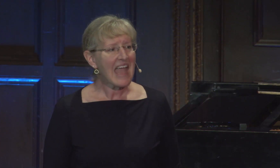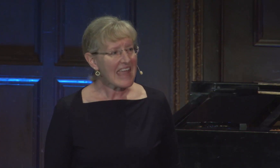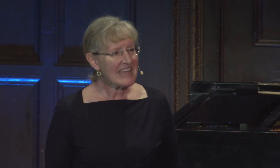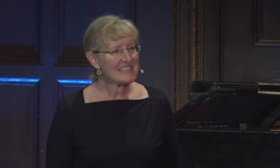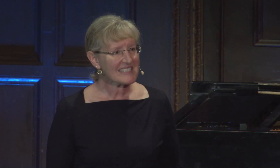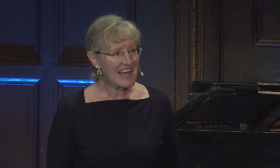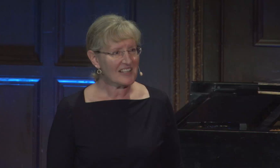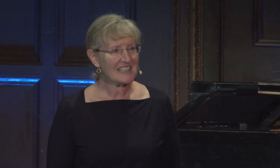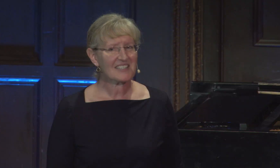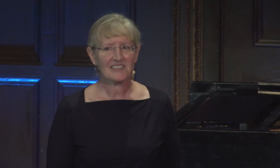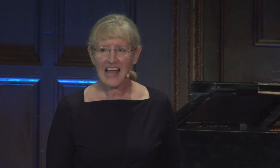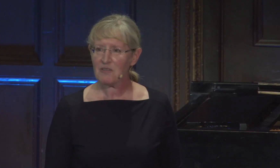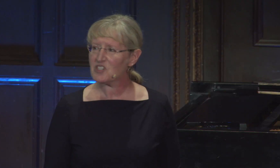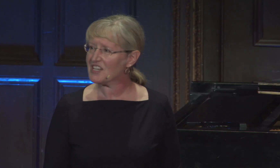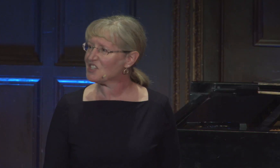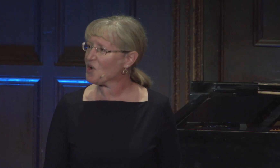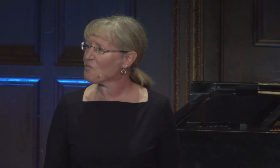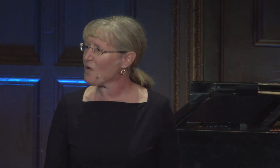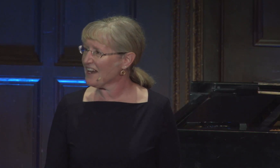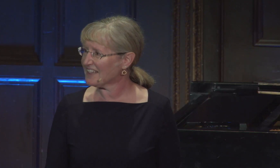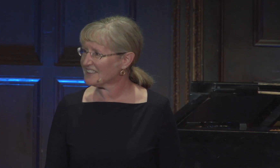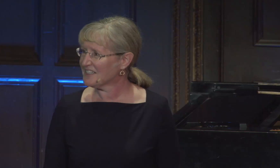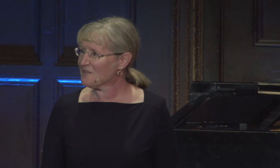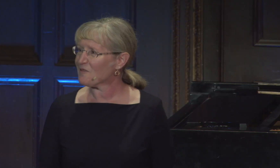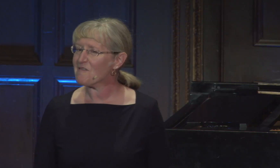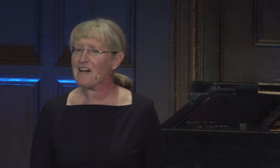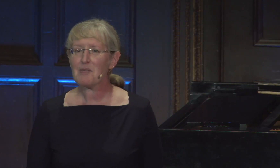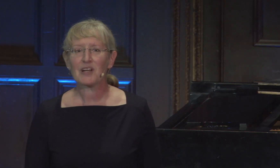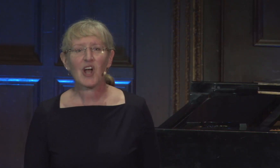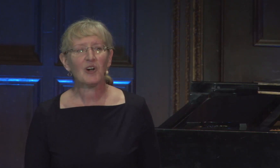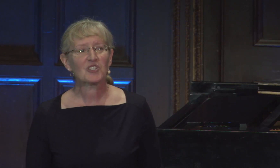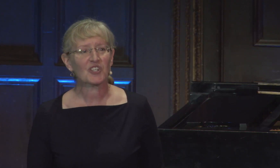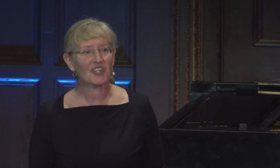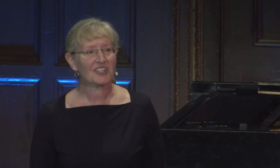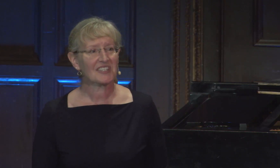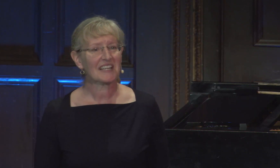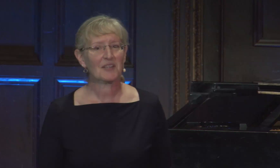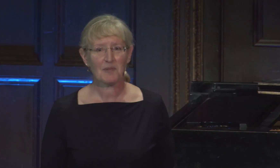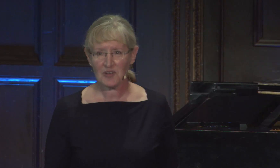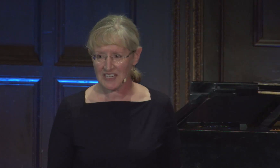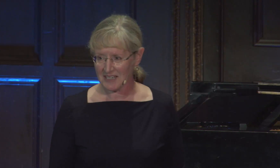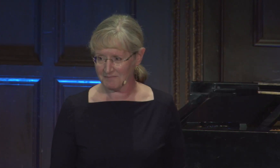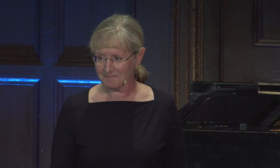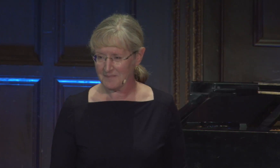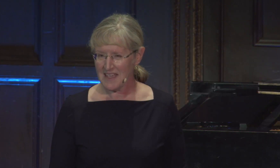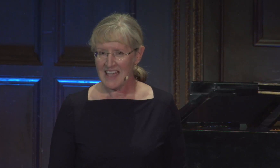ASL is a language in its own right for a vibrant culture and community.